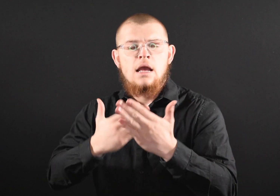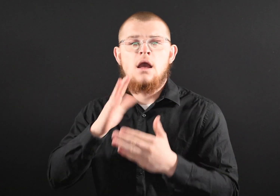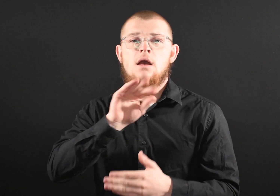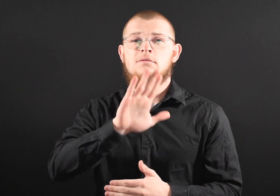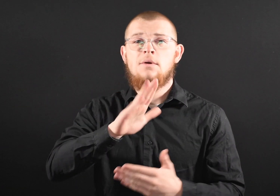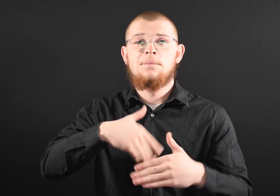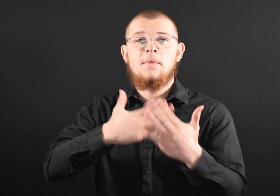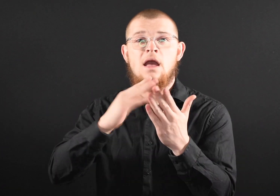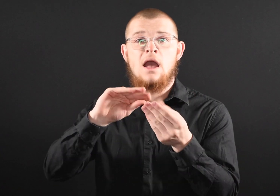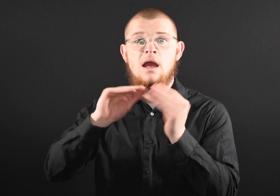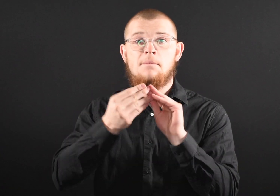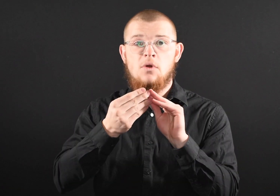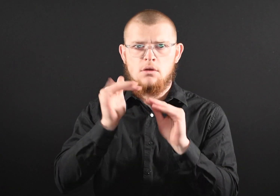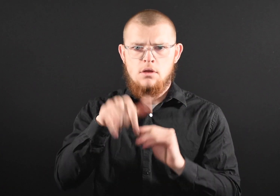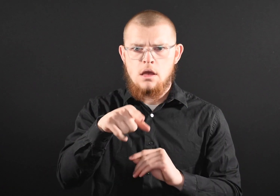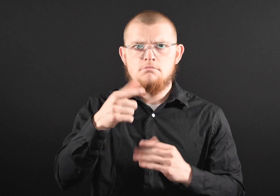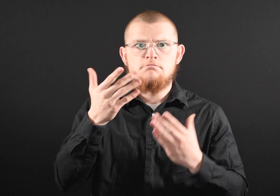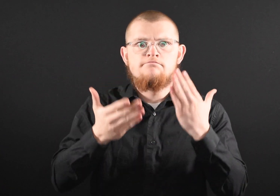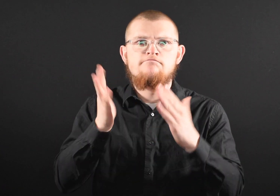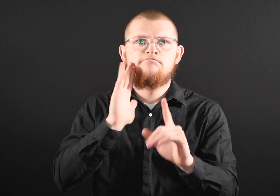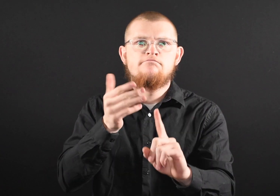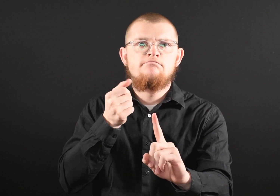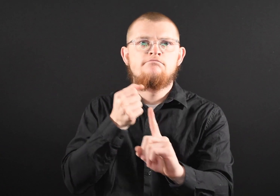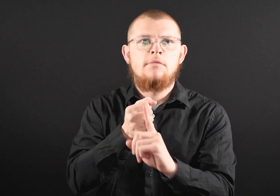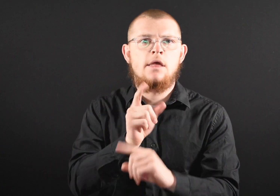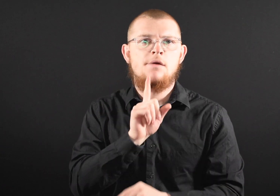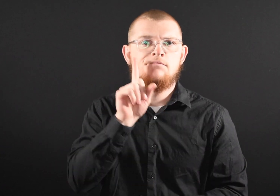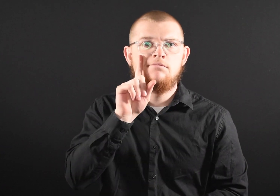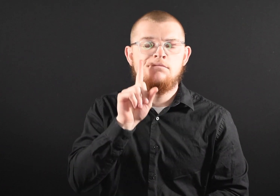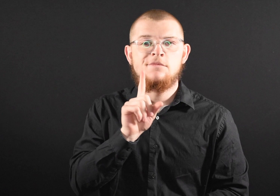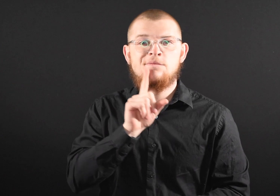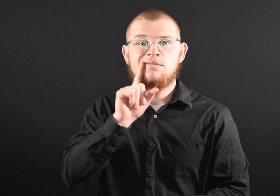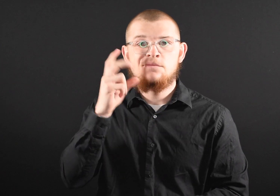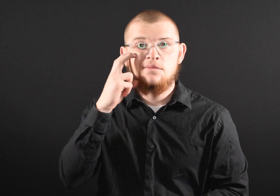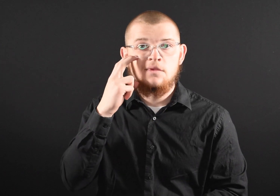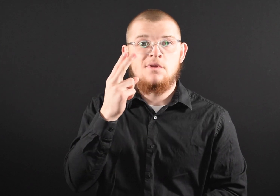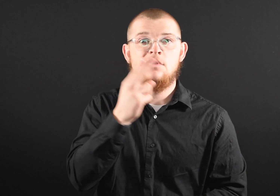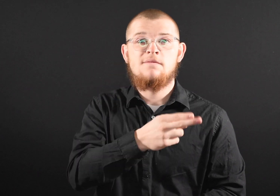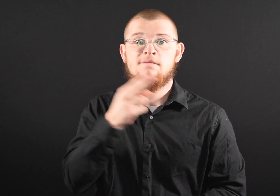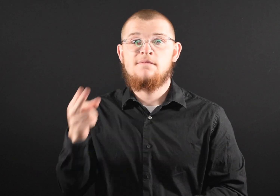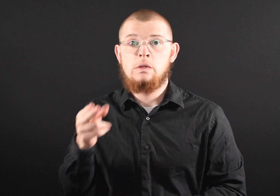that might impact people who are deaf, deafblind, or hard of hearing.